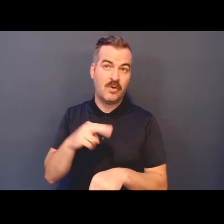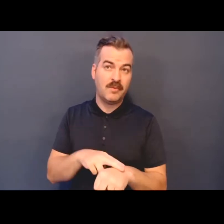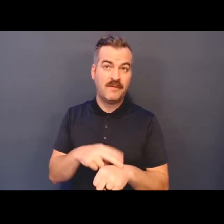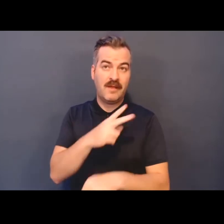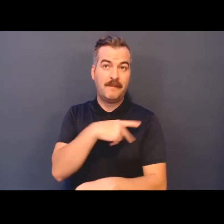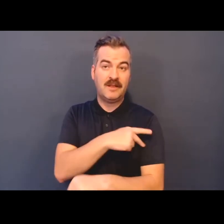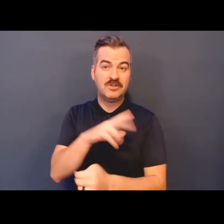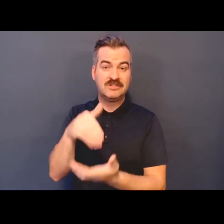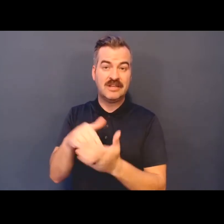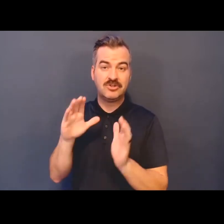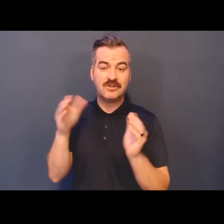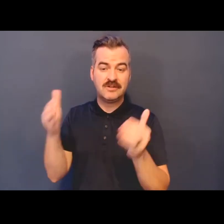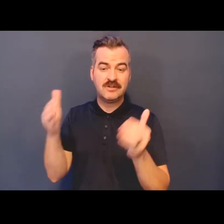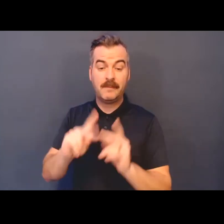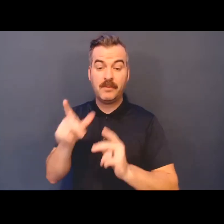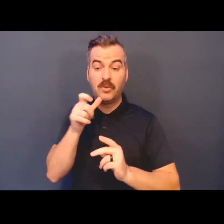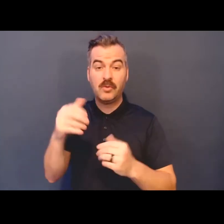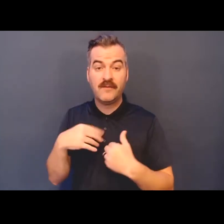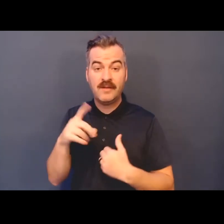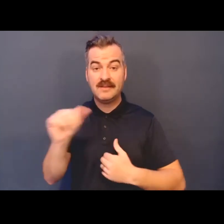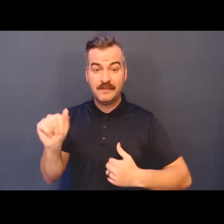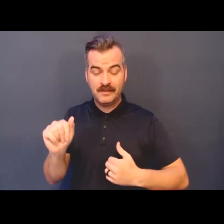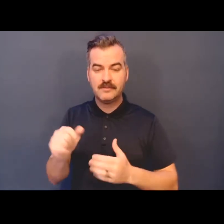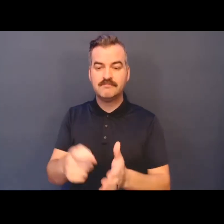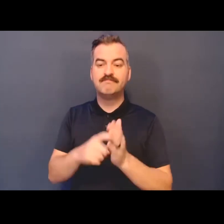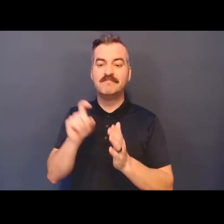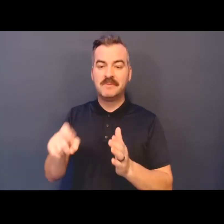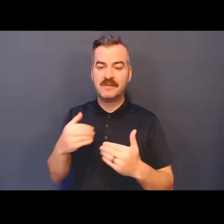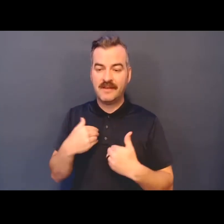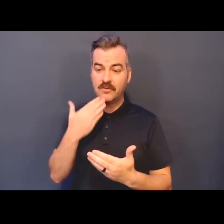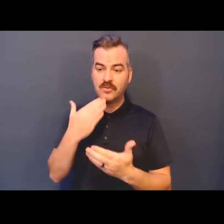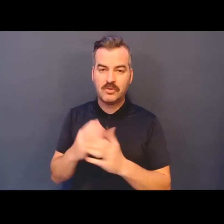care for people with disabilities do require effective communication and compliance with